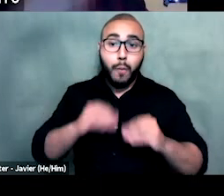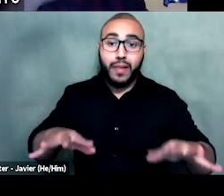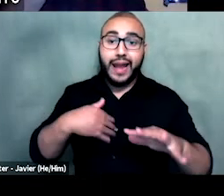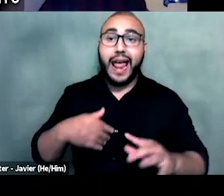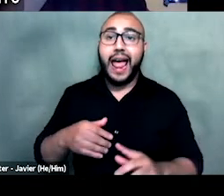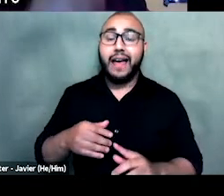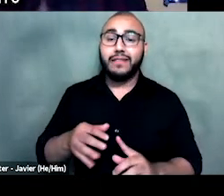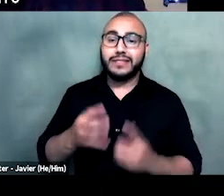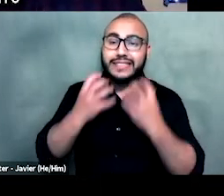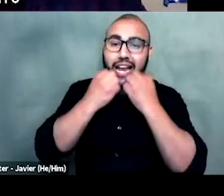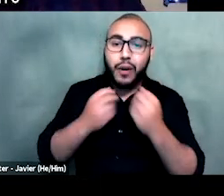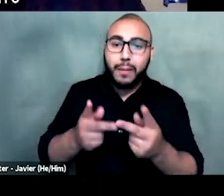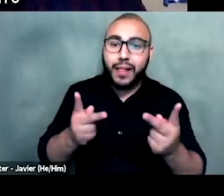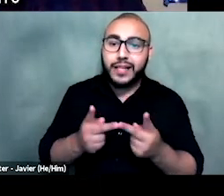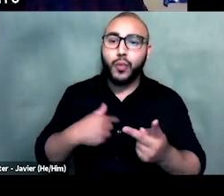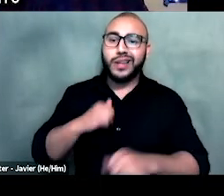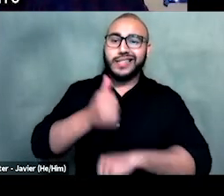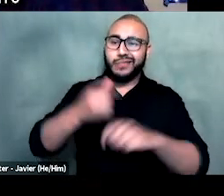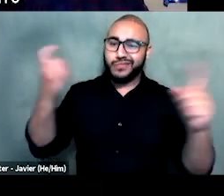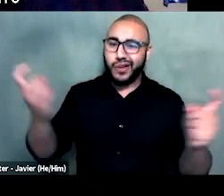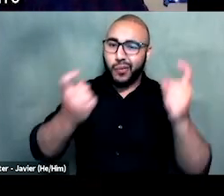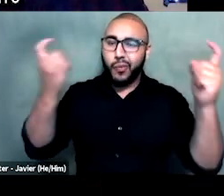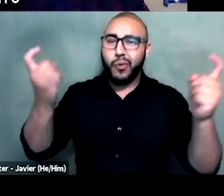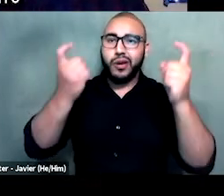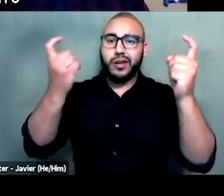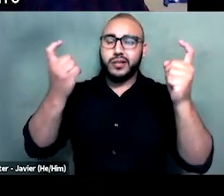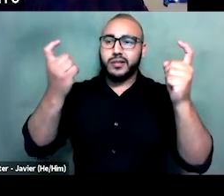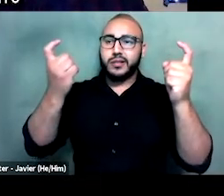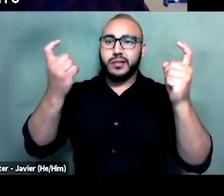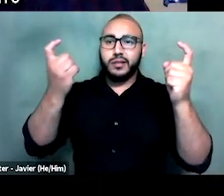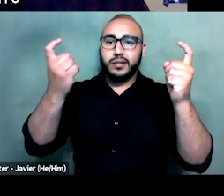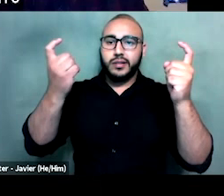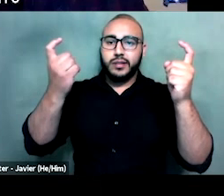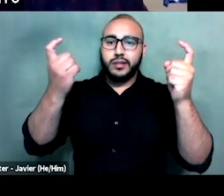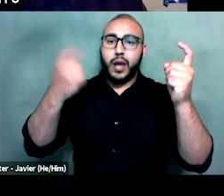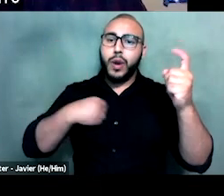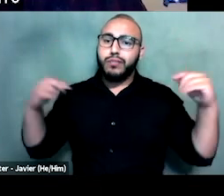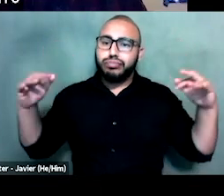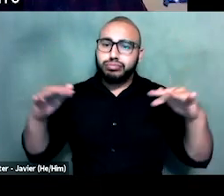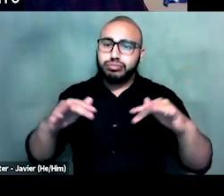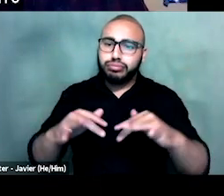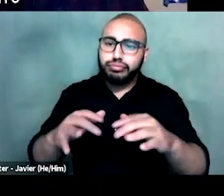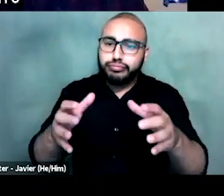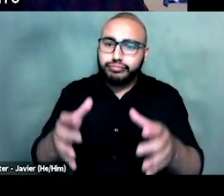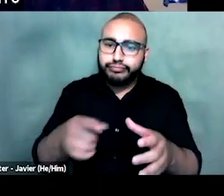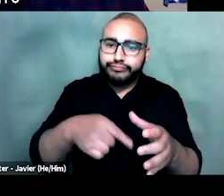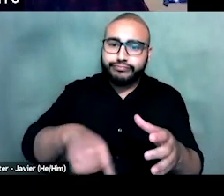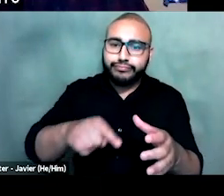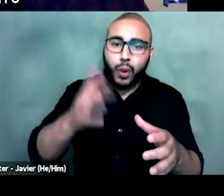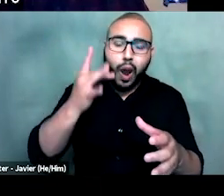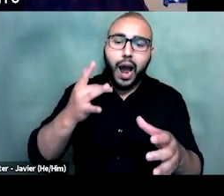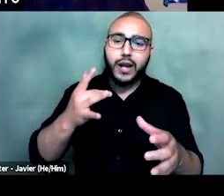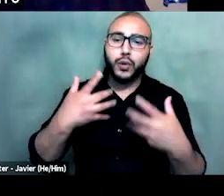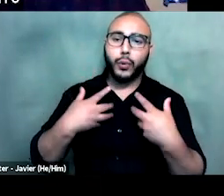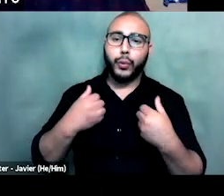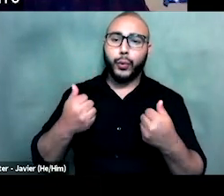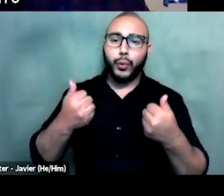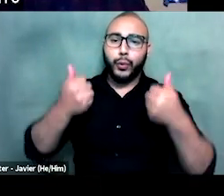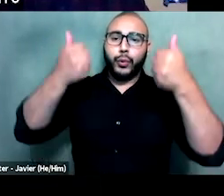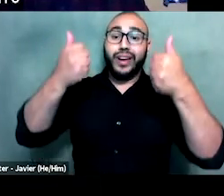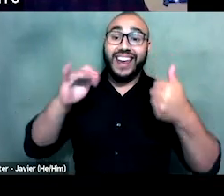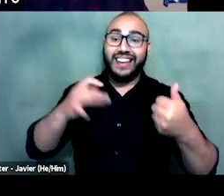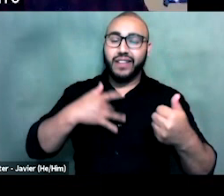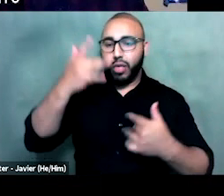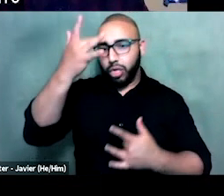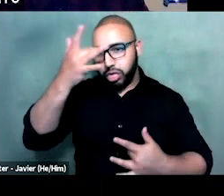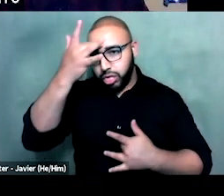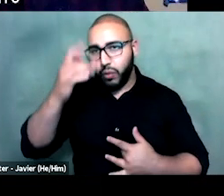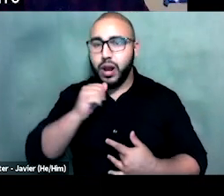that we visit, where we hold ceremonies, where we go to heal, if you're not well. And